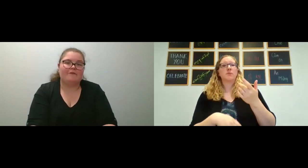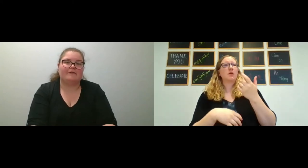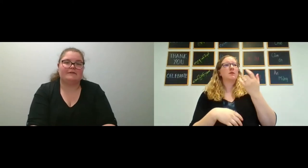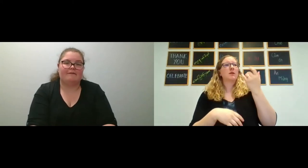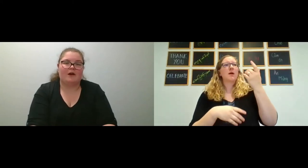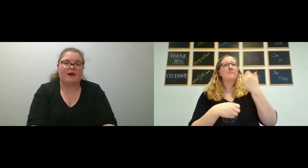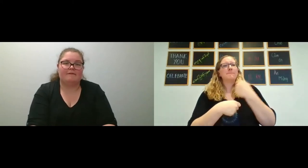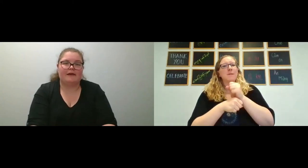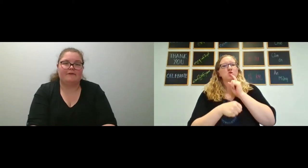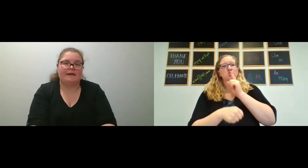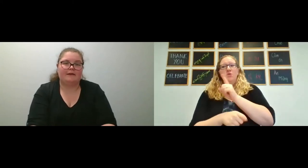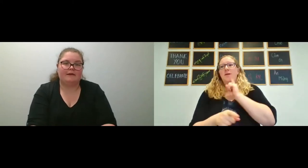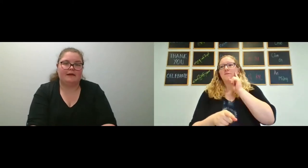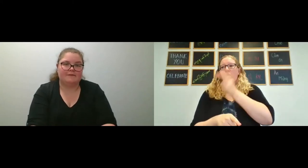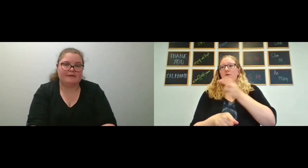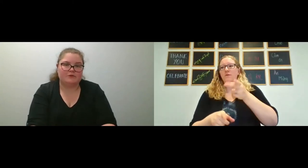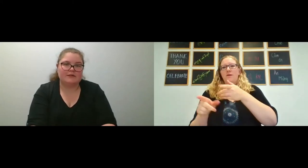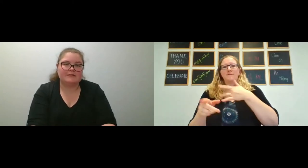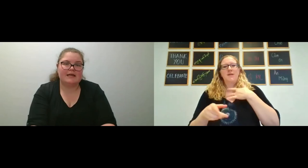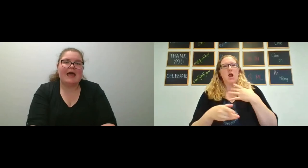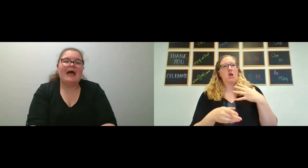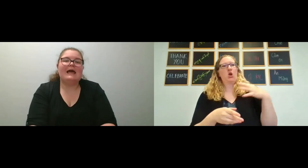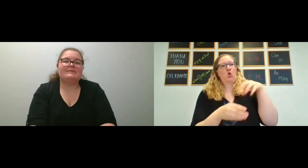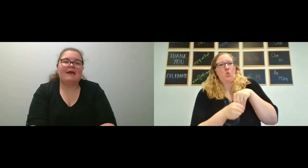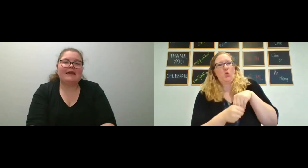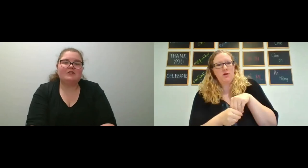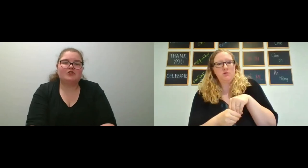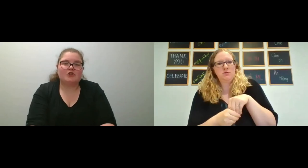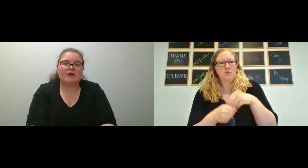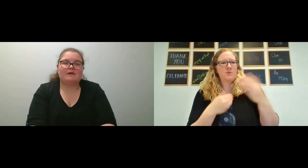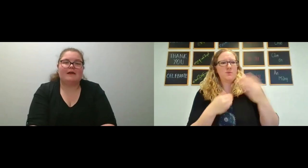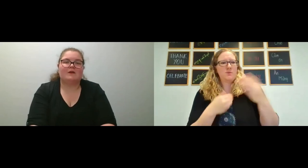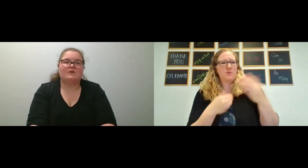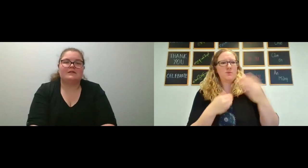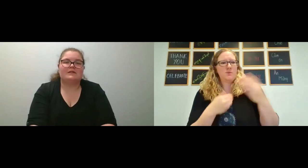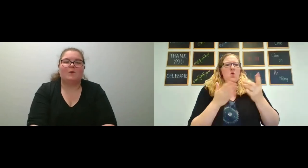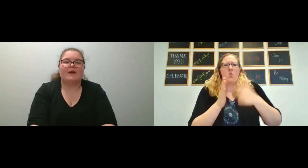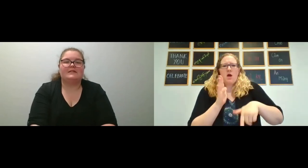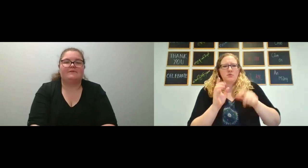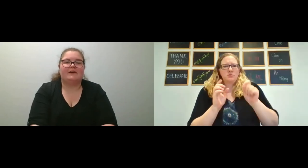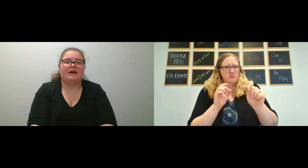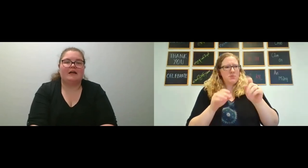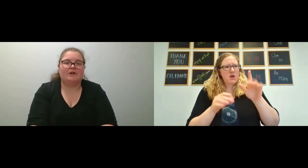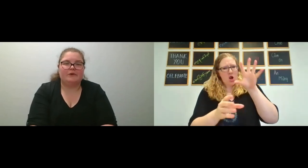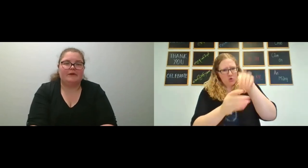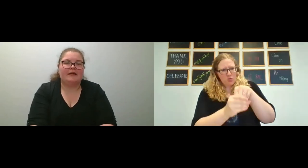for Deaf and hard of hearing individuals is making sure that those employees feel included.